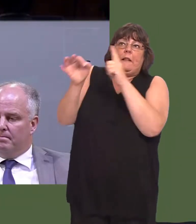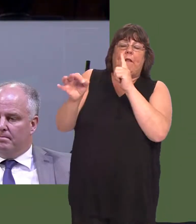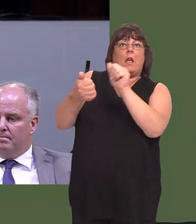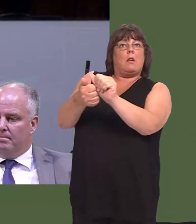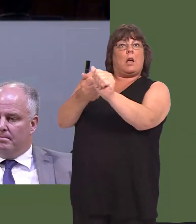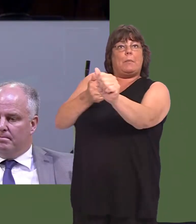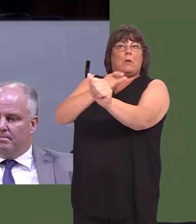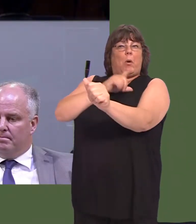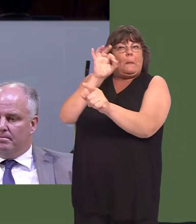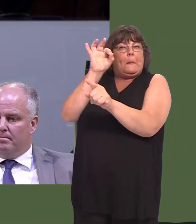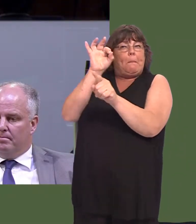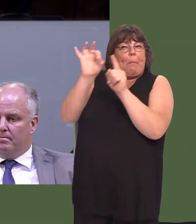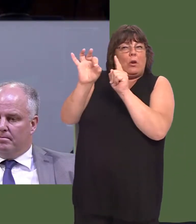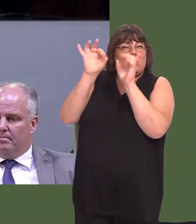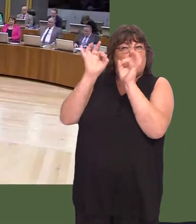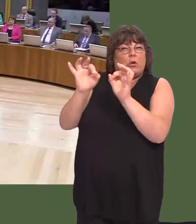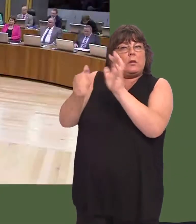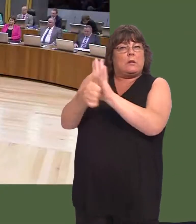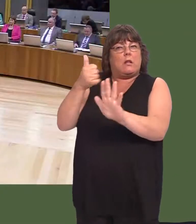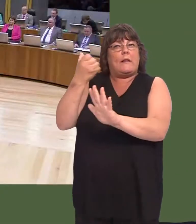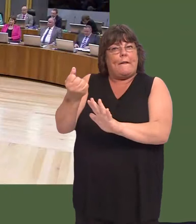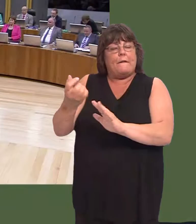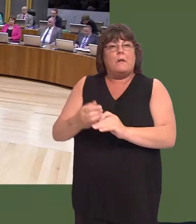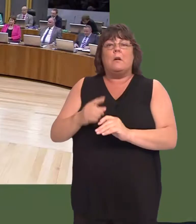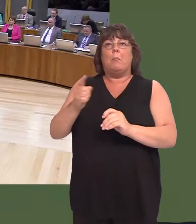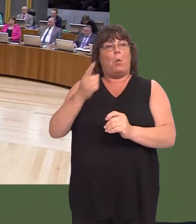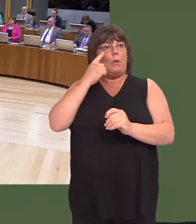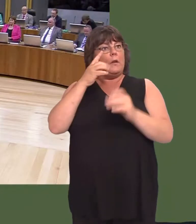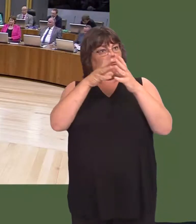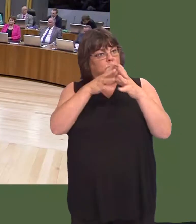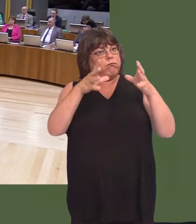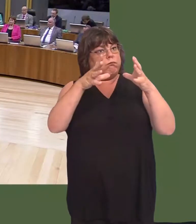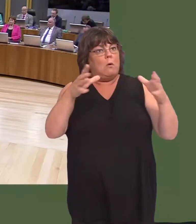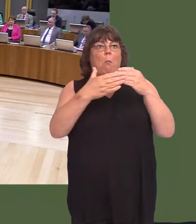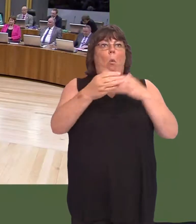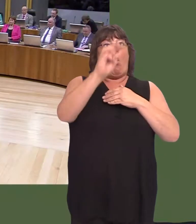with particular specialist skills, but, nevertheless, we have seen a significant growth in the number